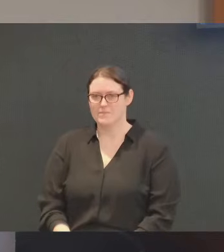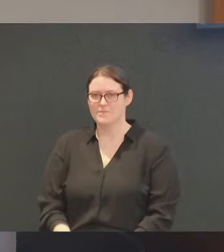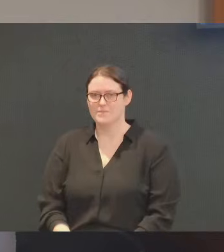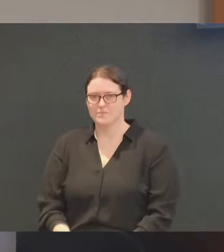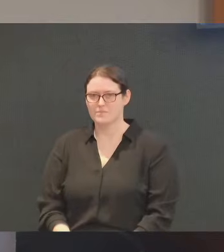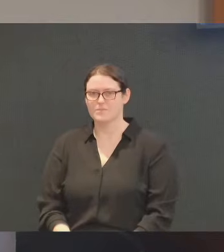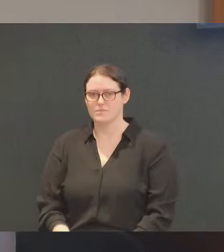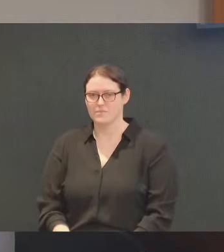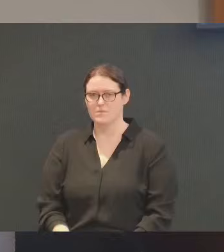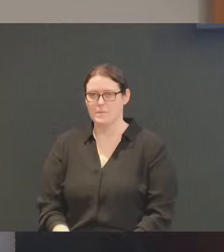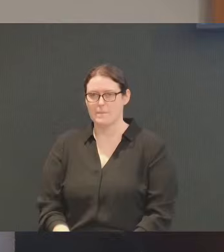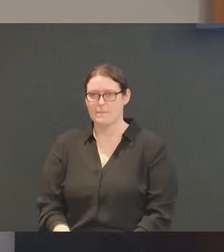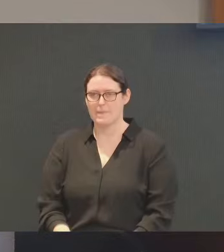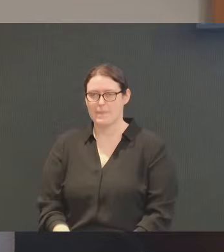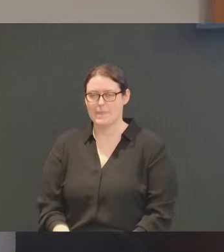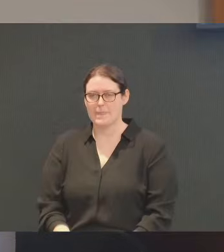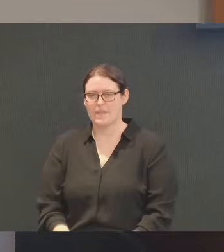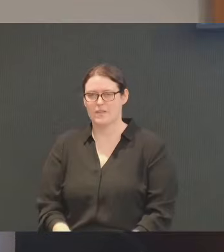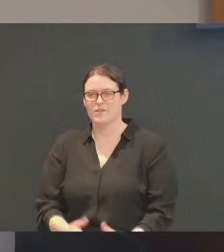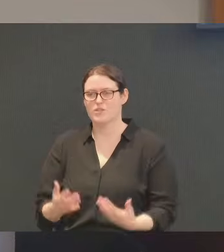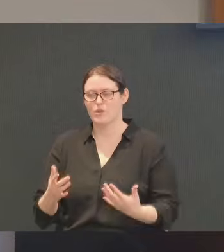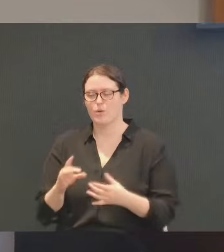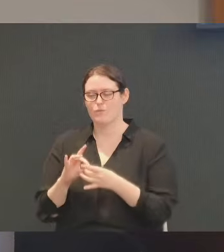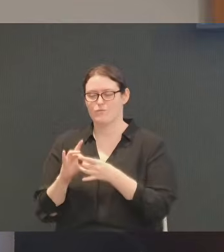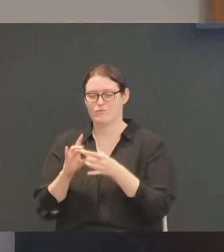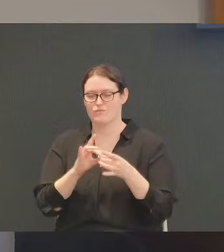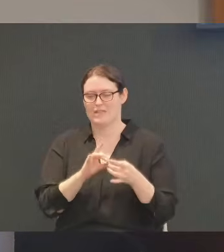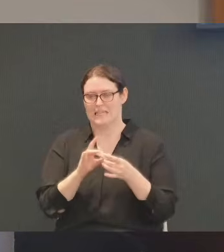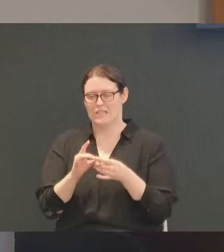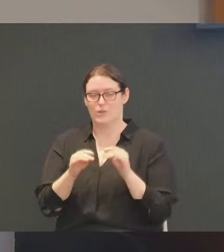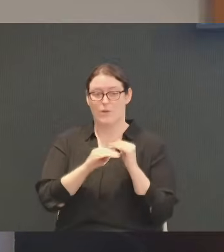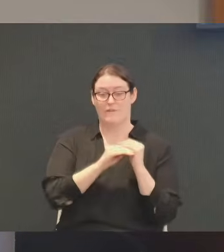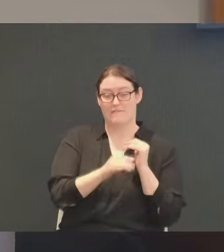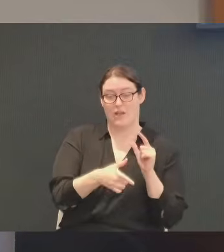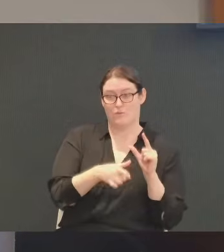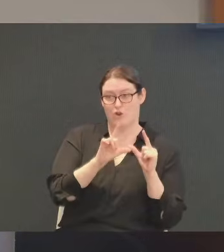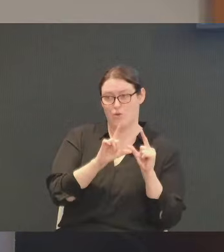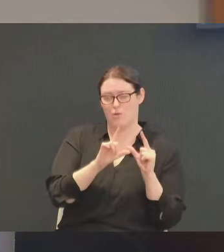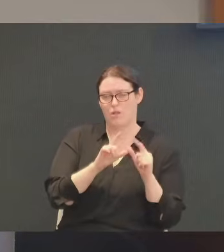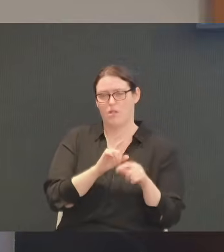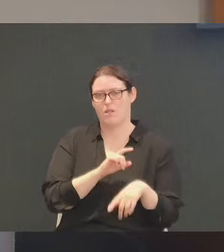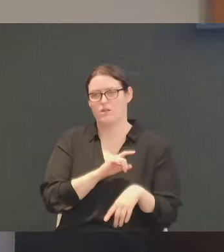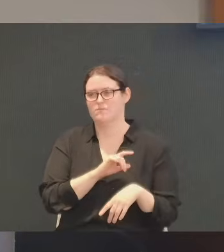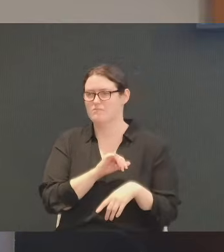agenda. Okay. so these relate to everything from a flat renewal of the children's services levy,